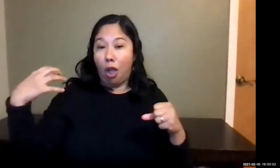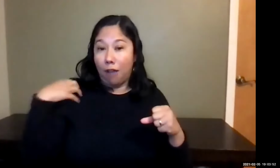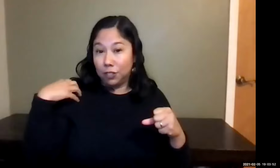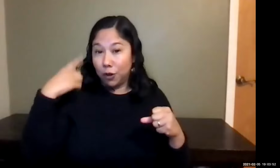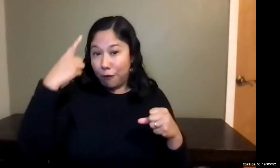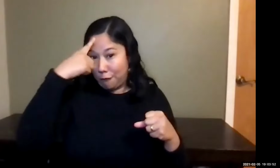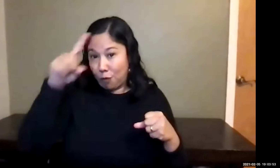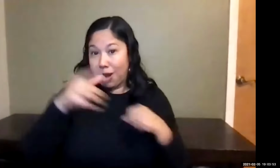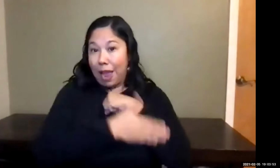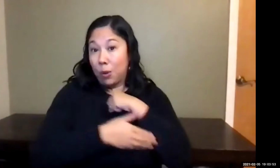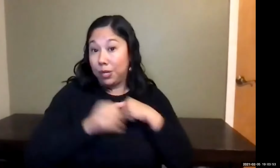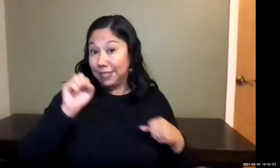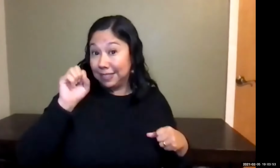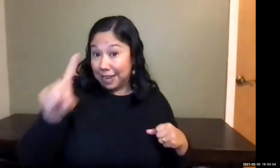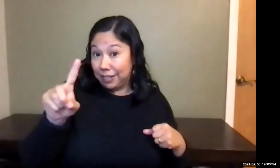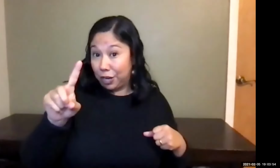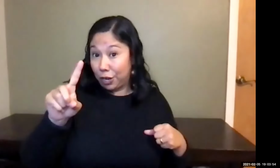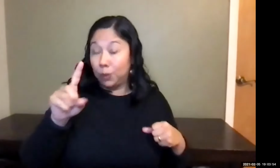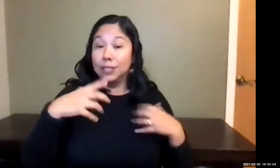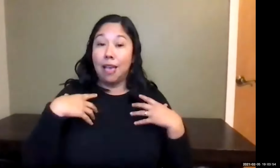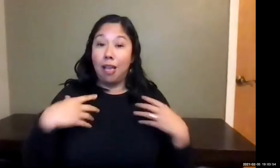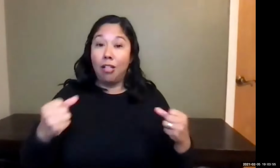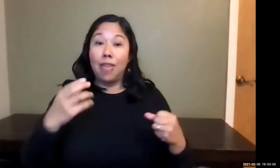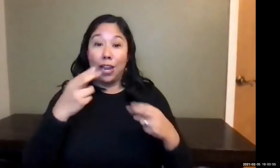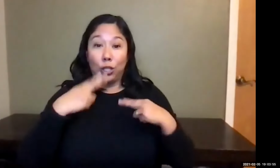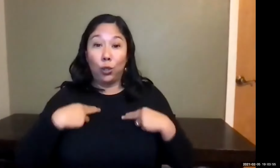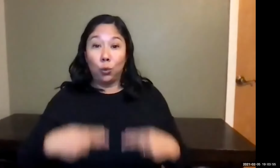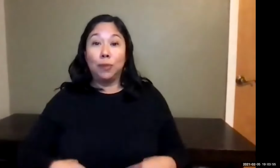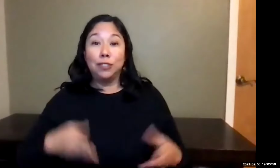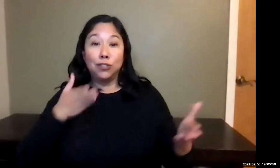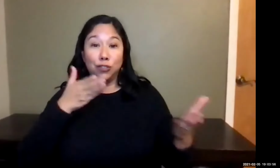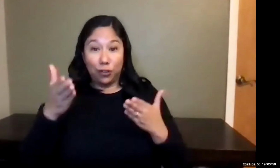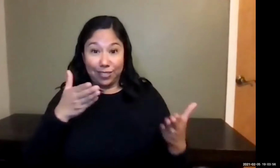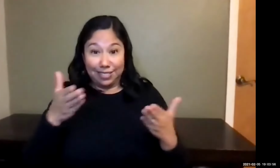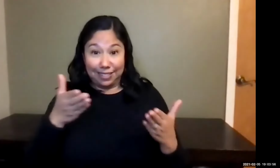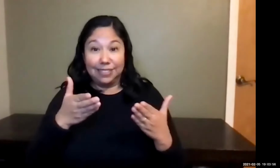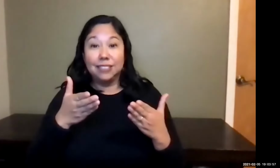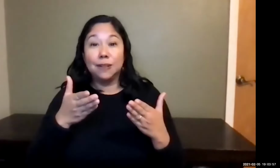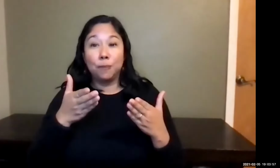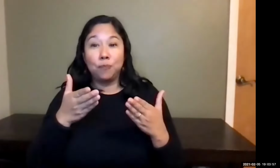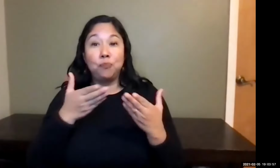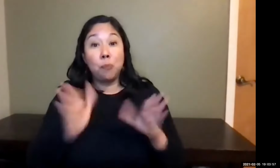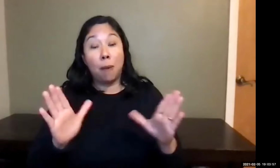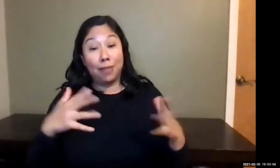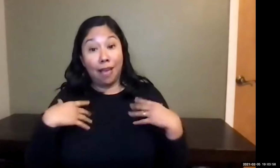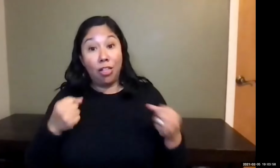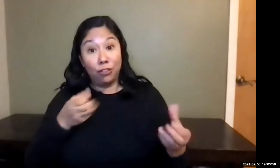of San Diego’s Health and Human Services, public health services.